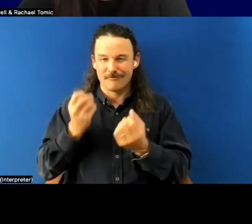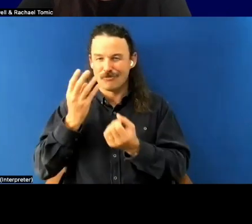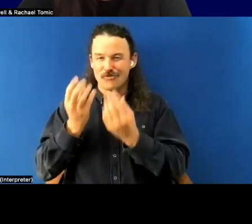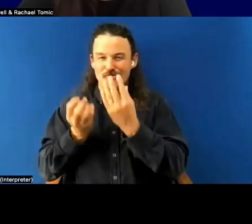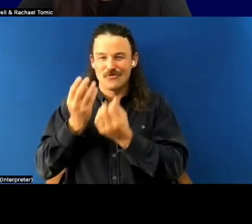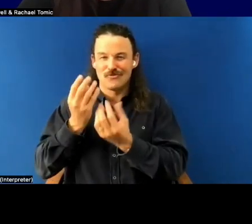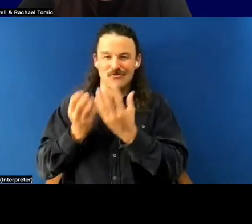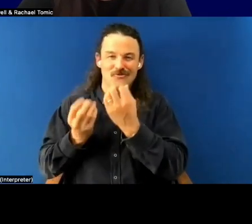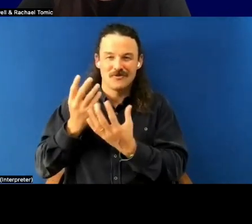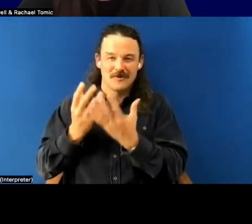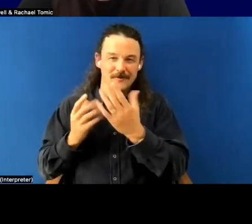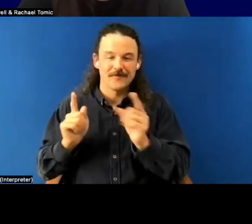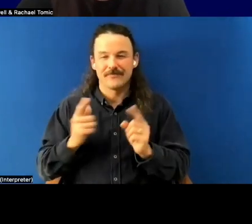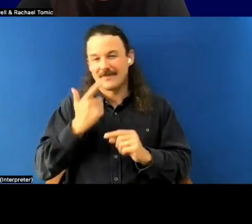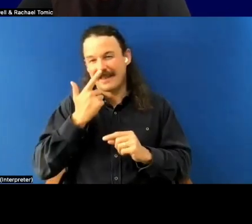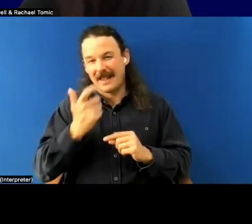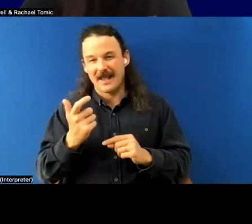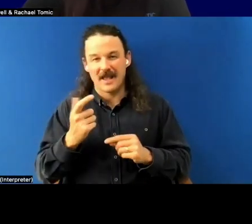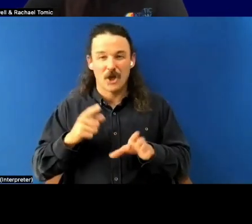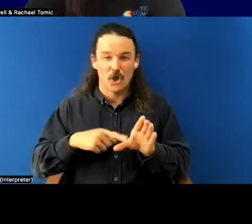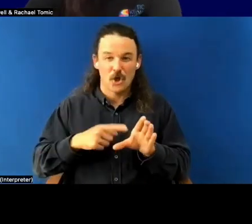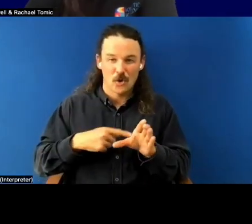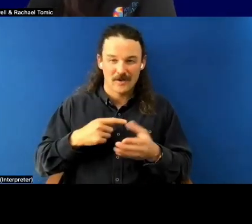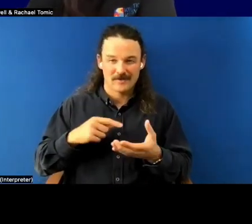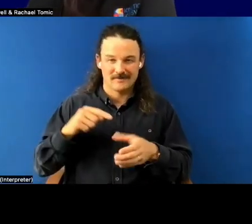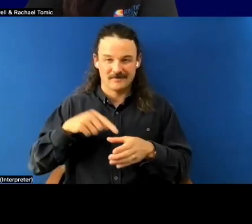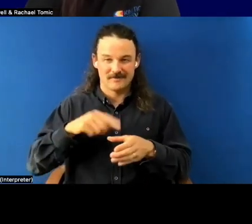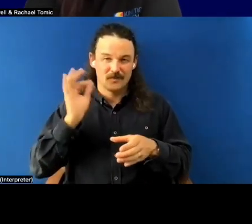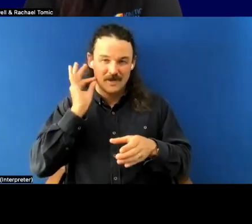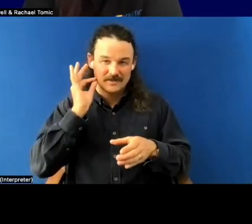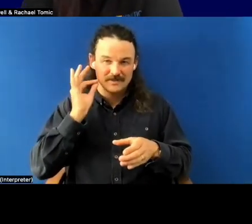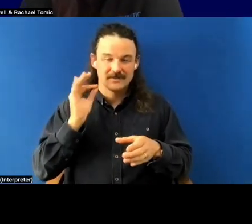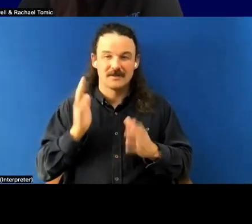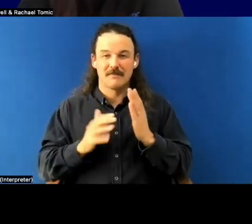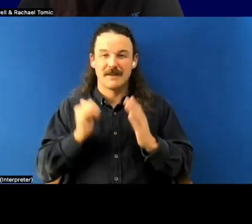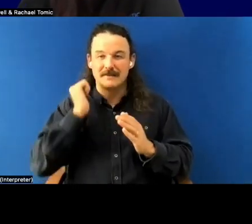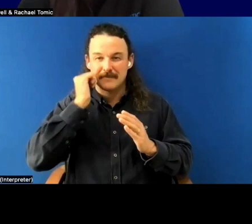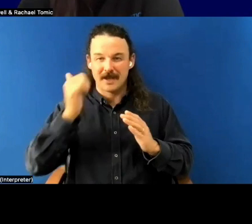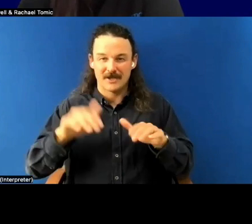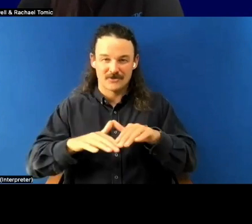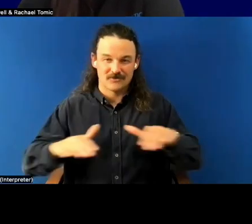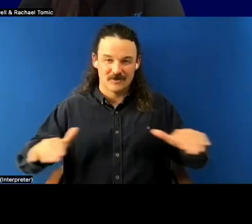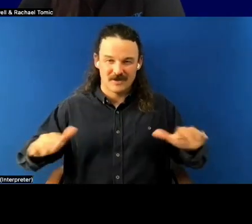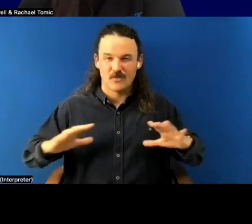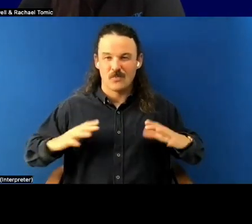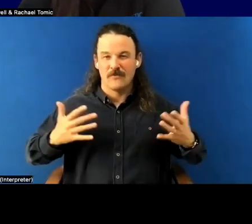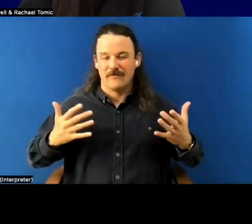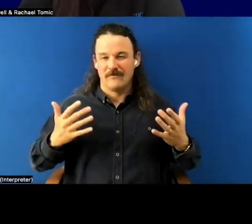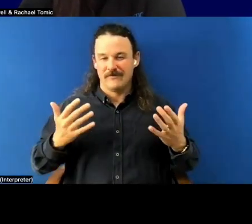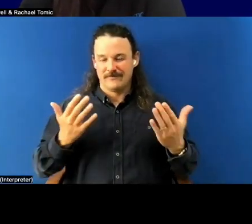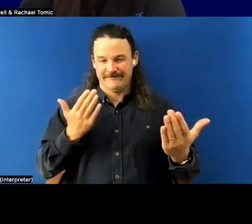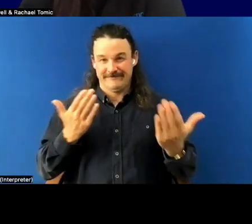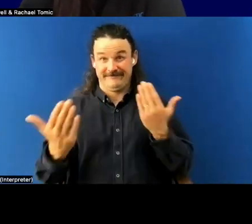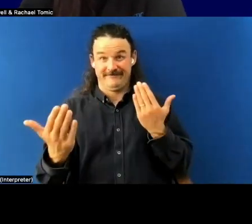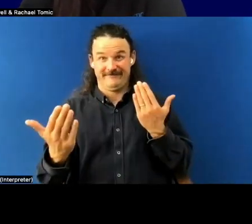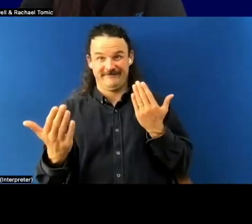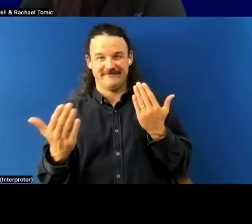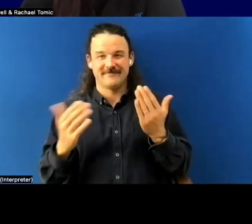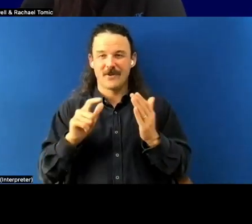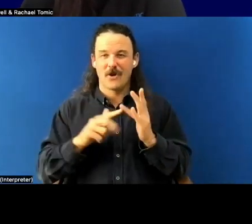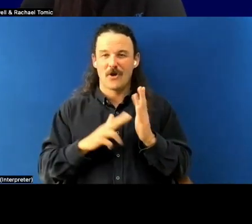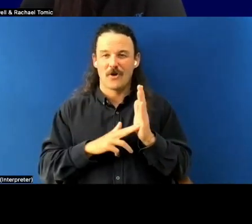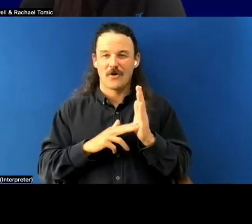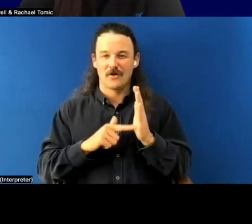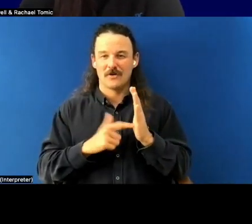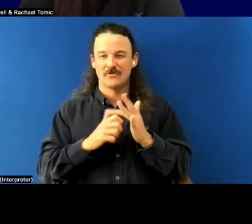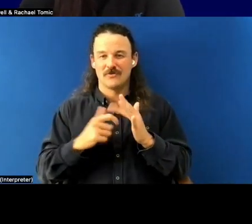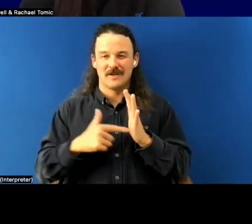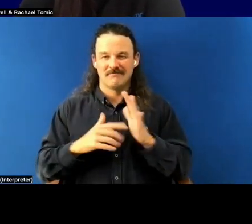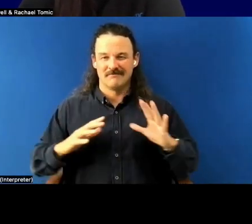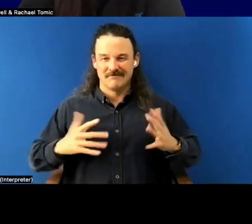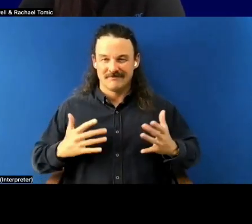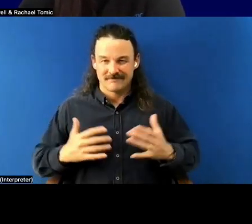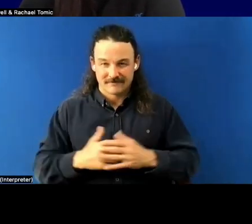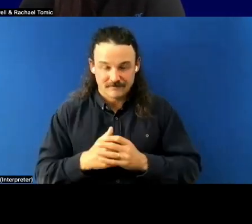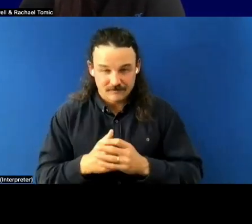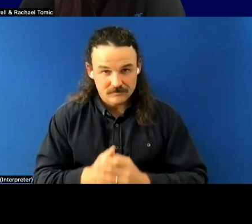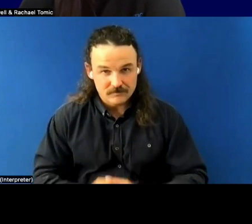it naturally has high contrast built into it. Specific development of her skills have included